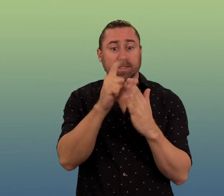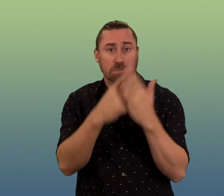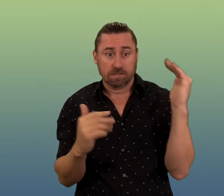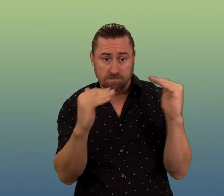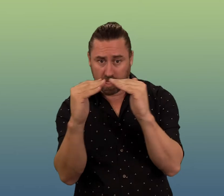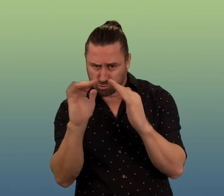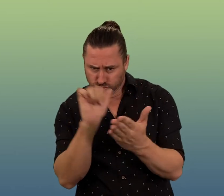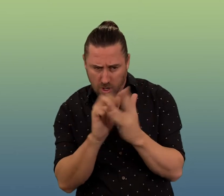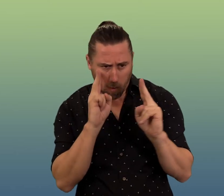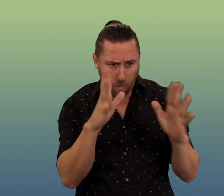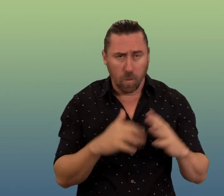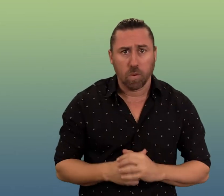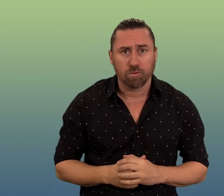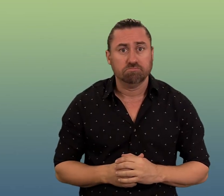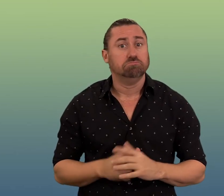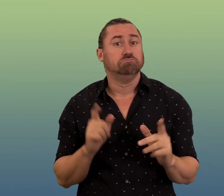disability standards e.g.